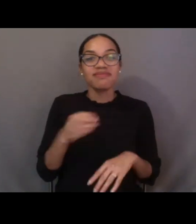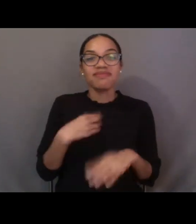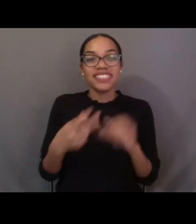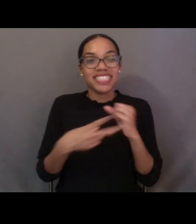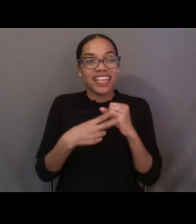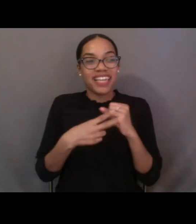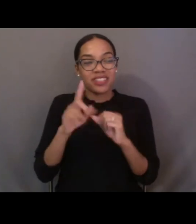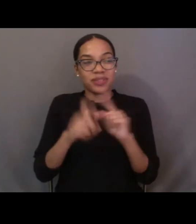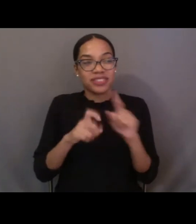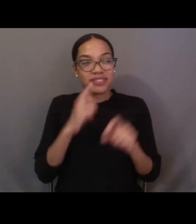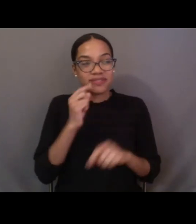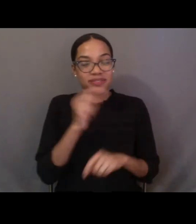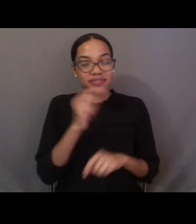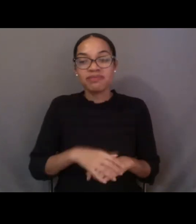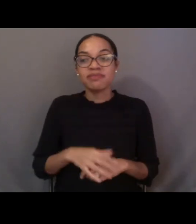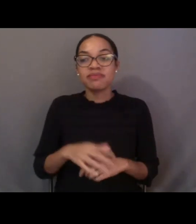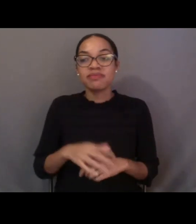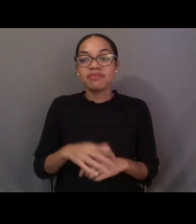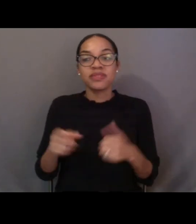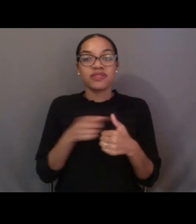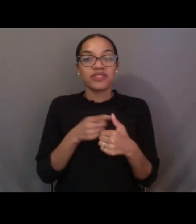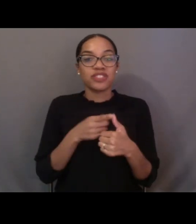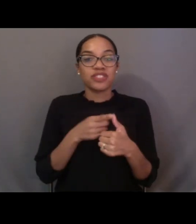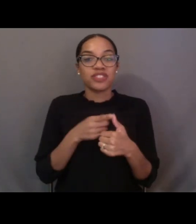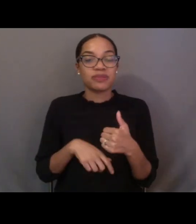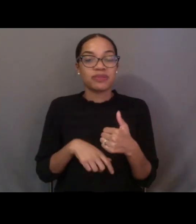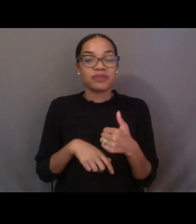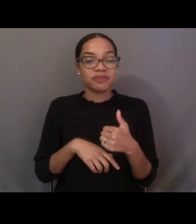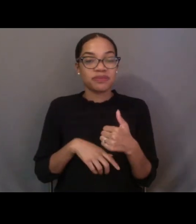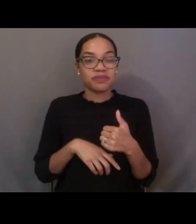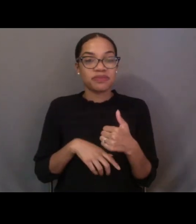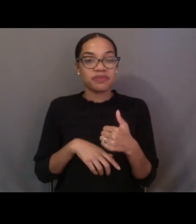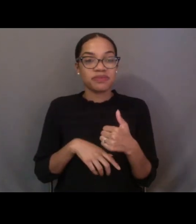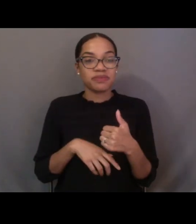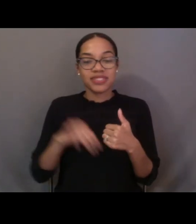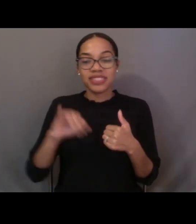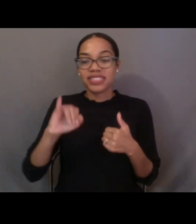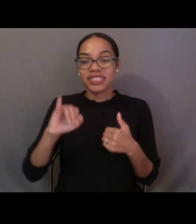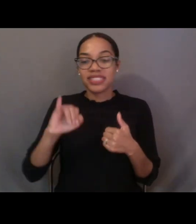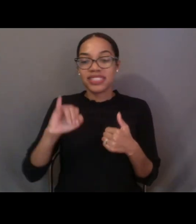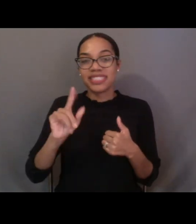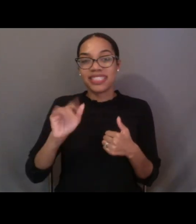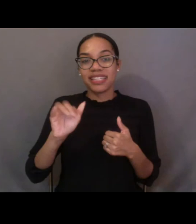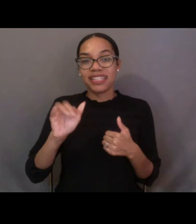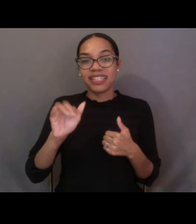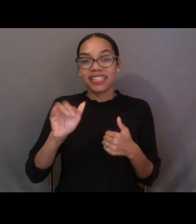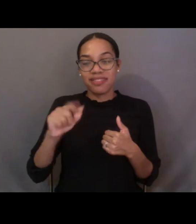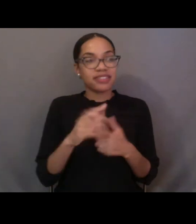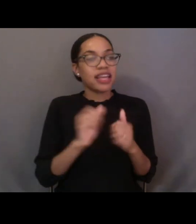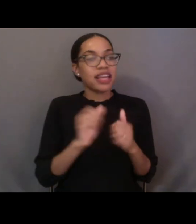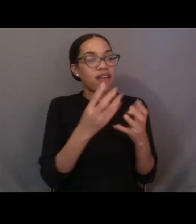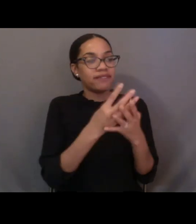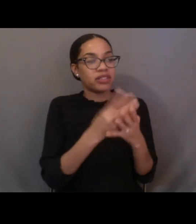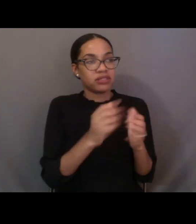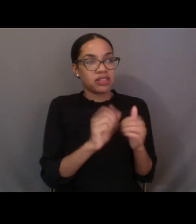A couple of questions about, so India asked how they filter. But instead of just answering that as a general thing,